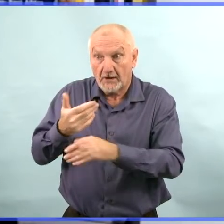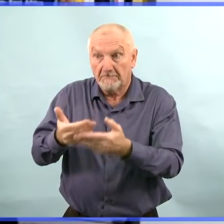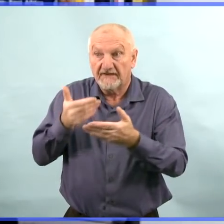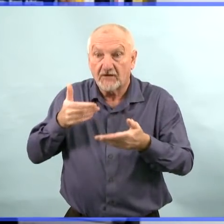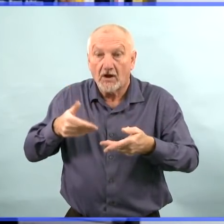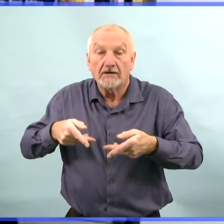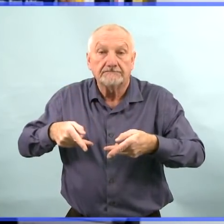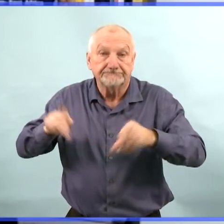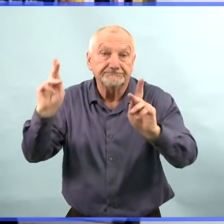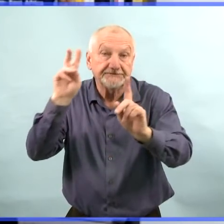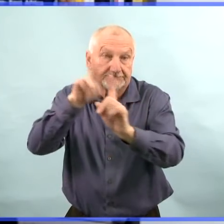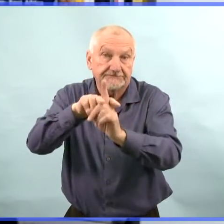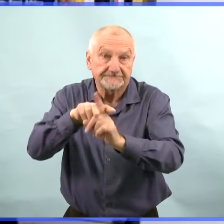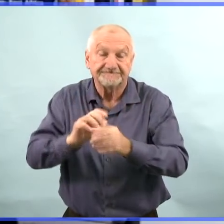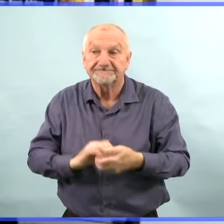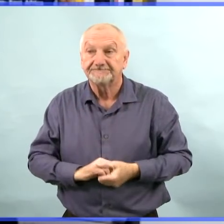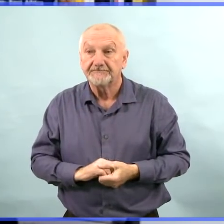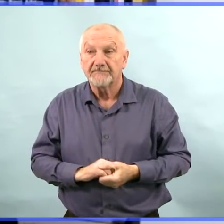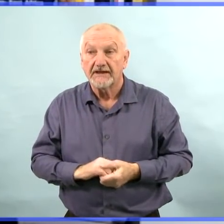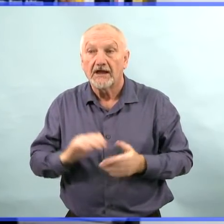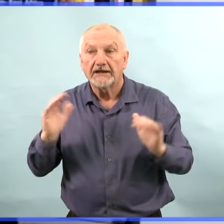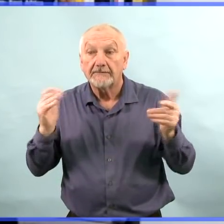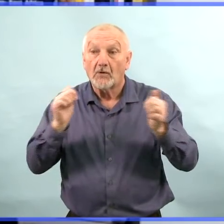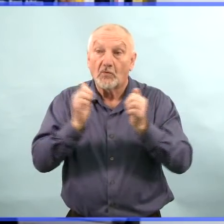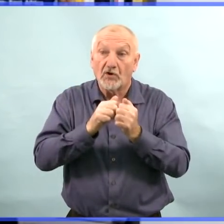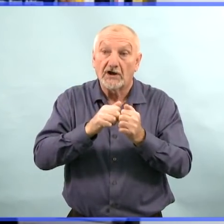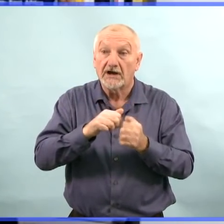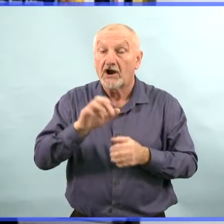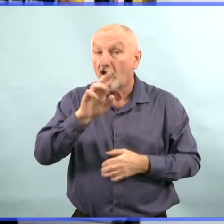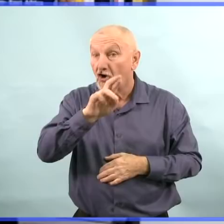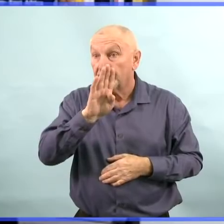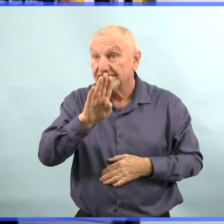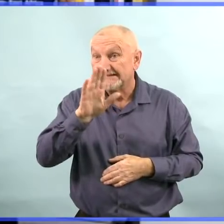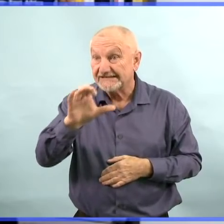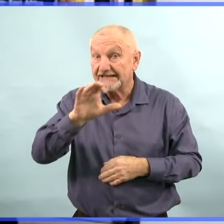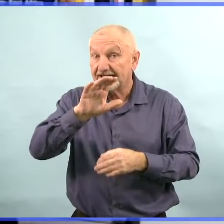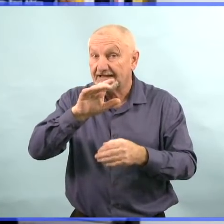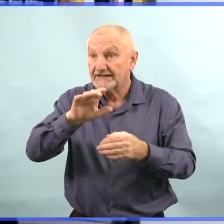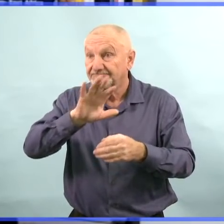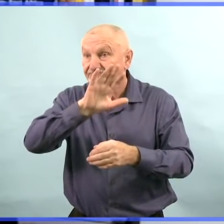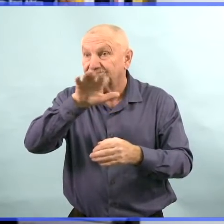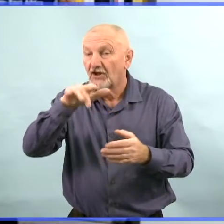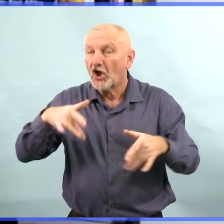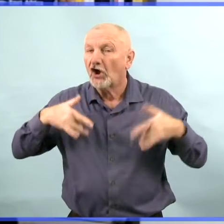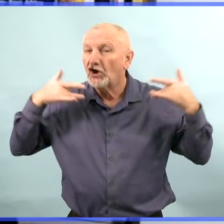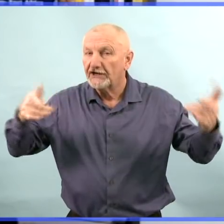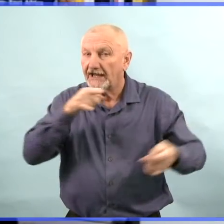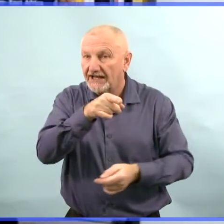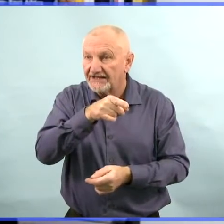to the convention center in winnipeg to get that dose but overall i would say the uptake